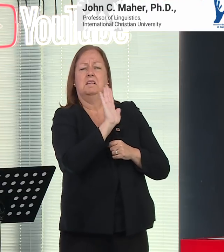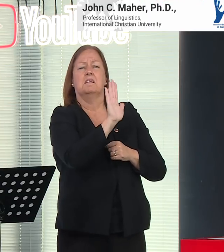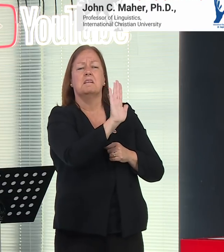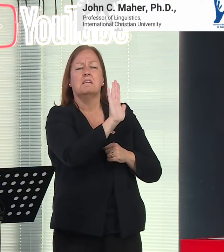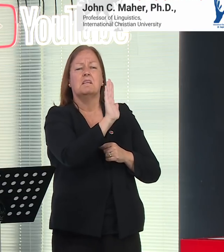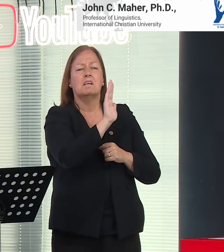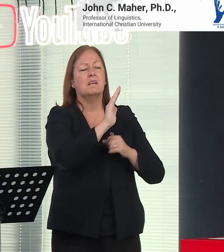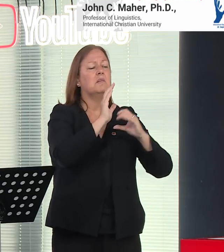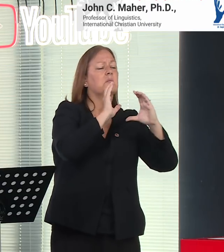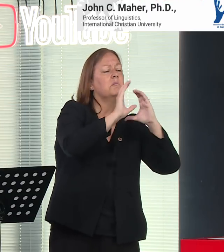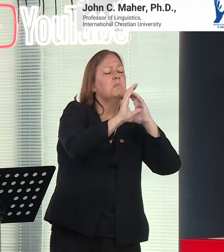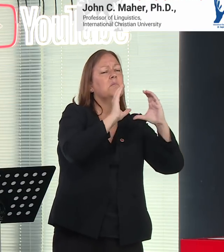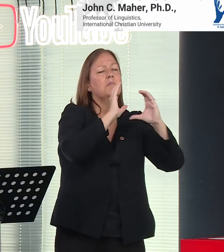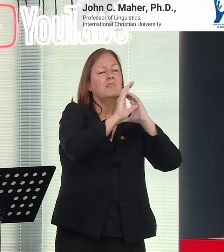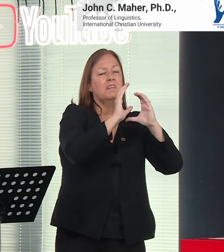Animal communication is fixed.